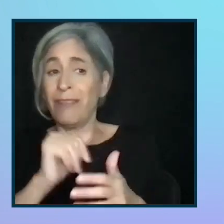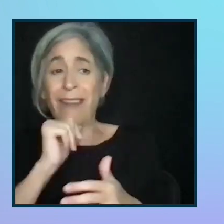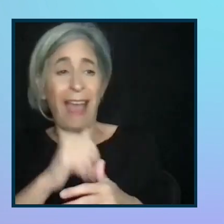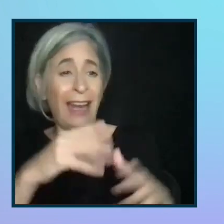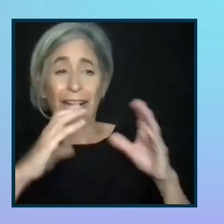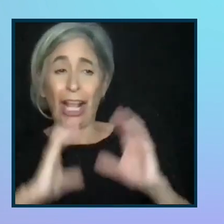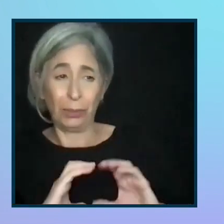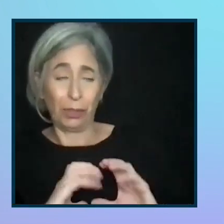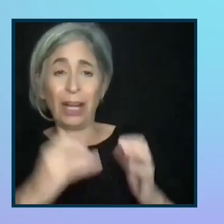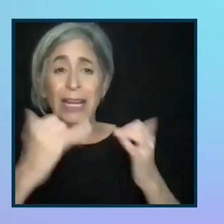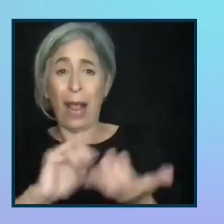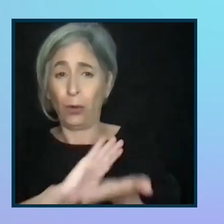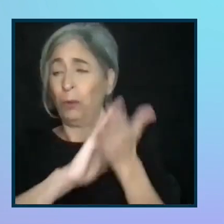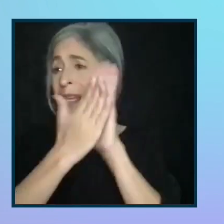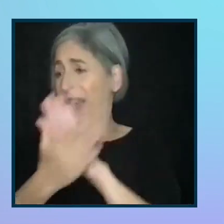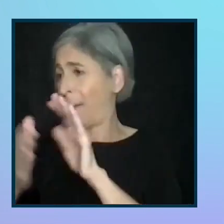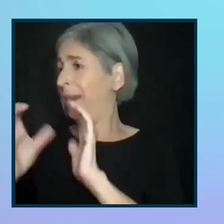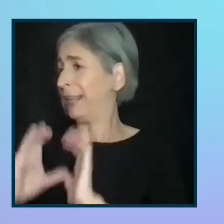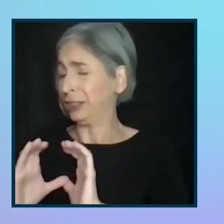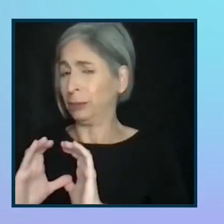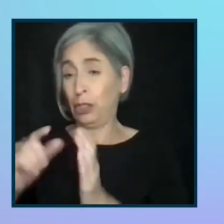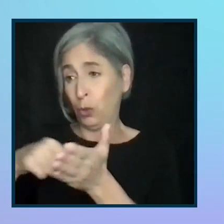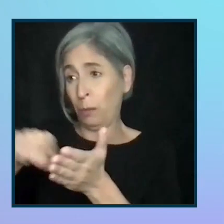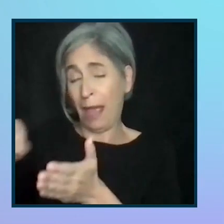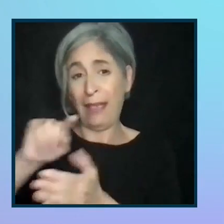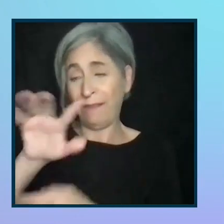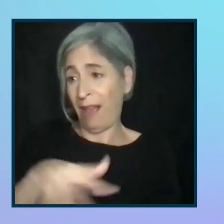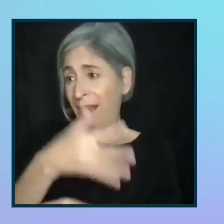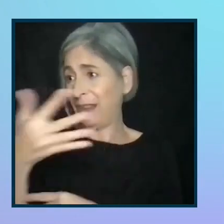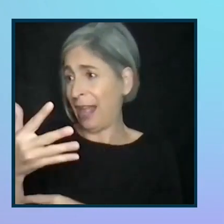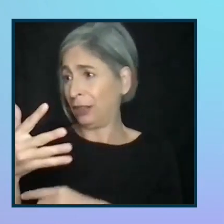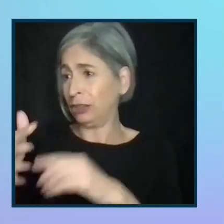and to turn people who pay them $5 into people who pay them $10.